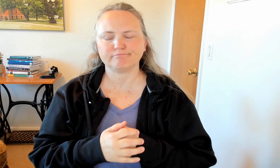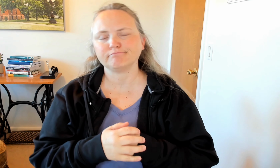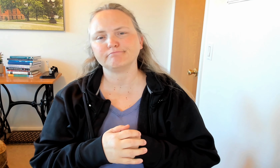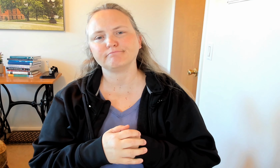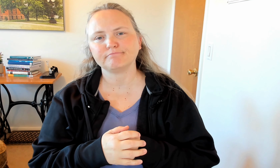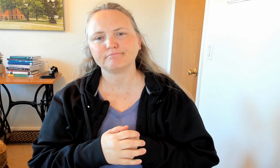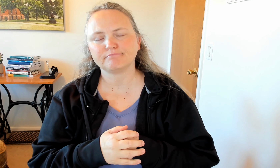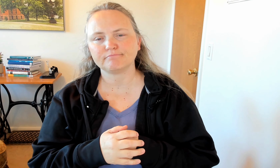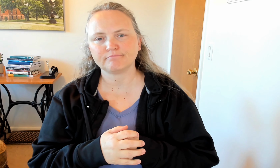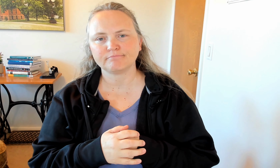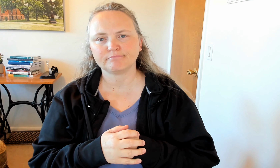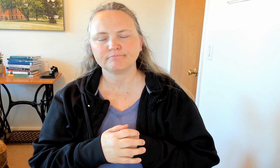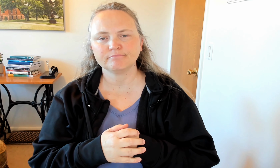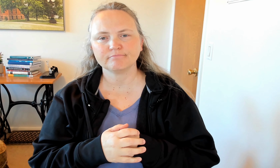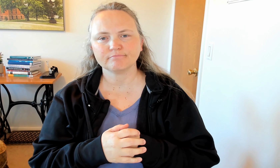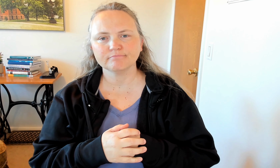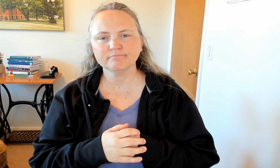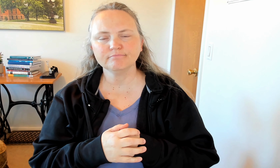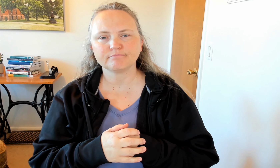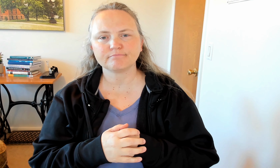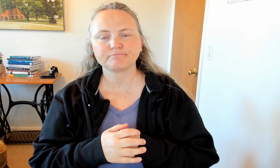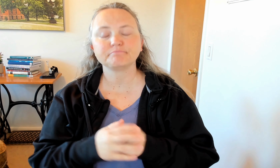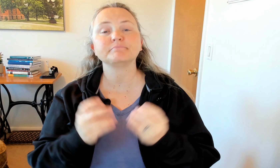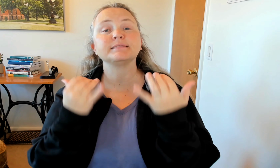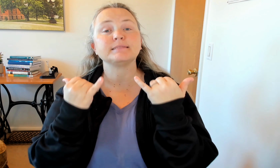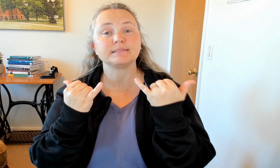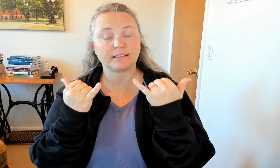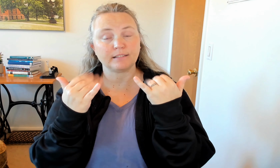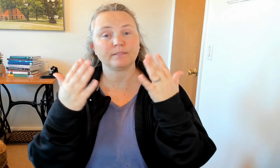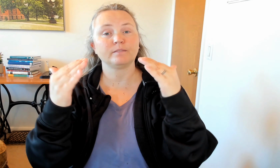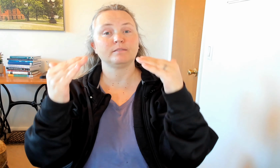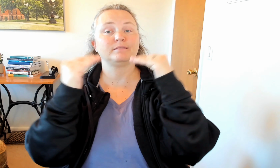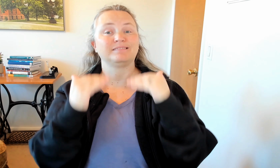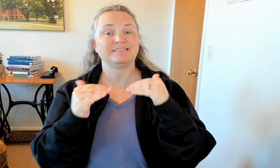And then this is going to be an email at email address. Okay.